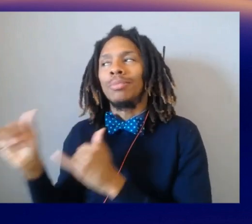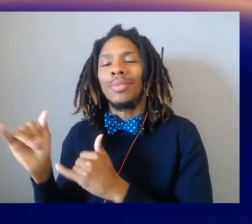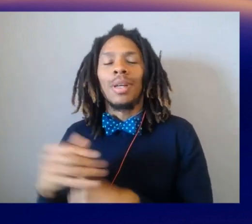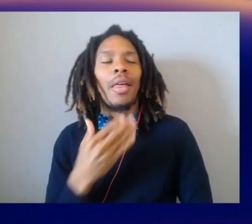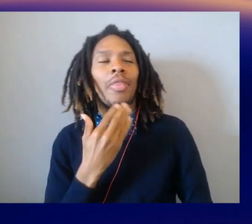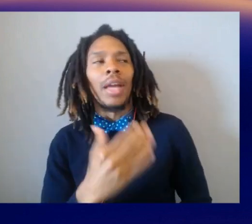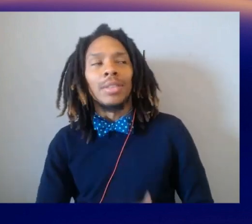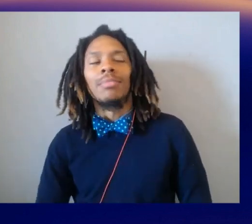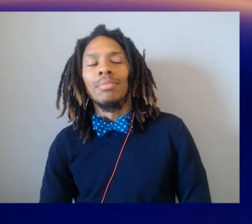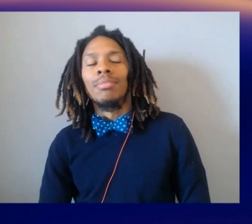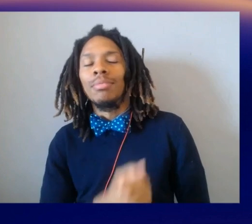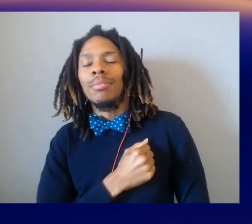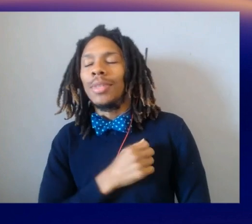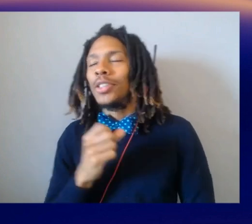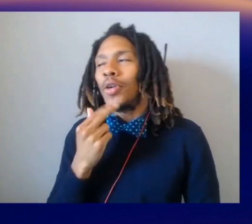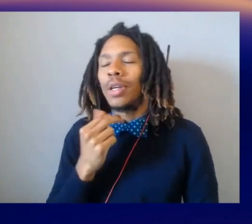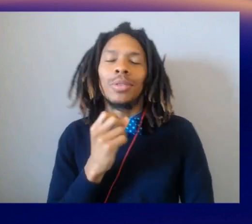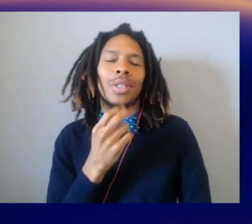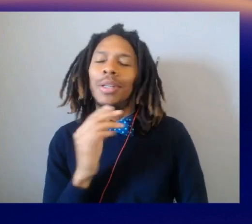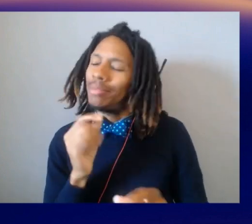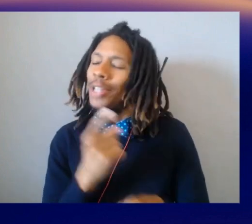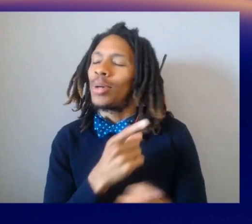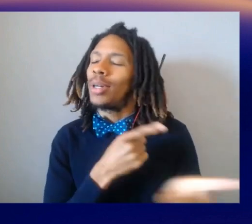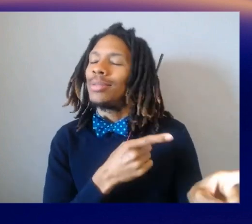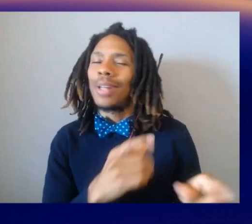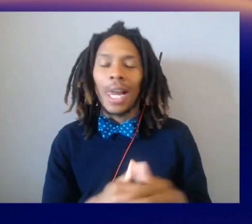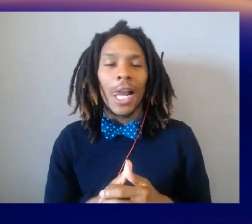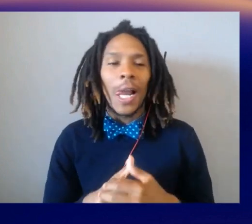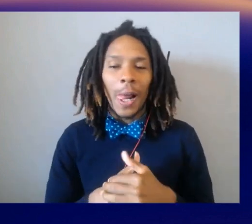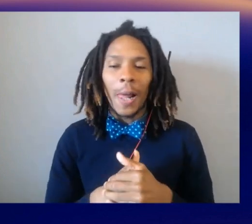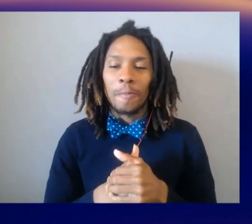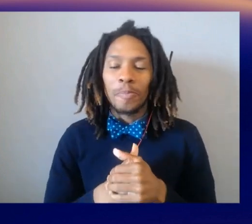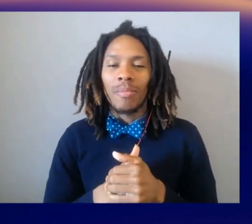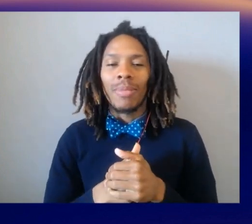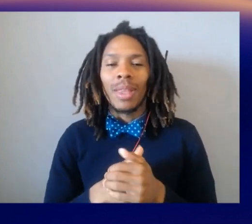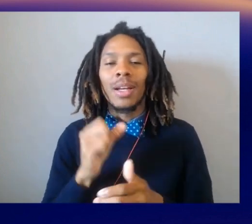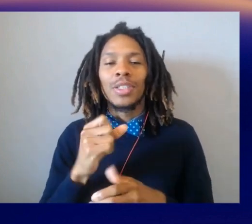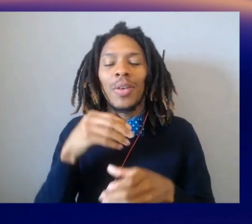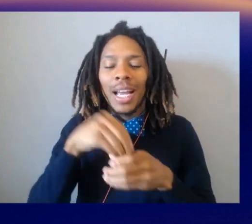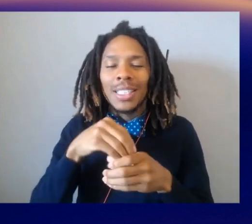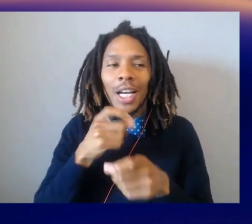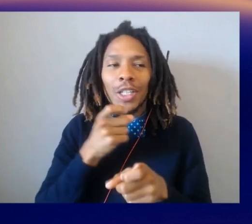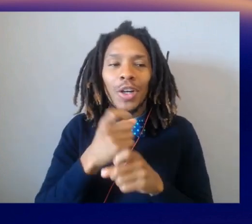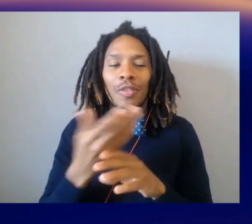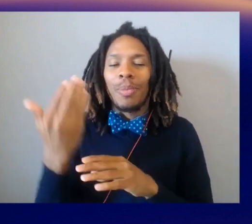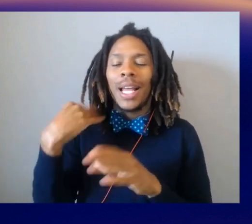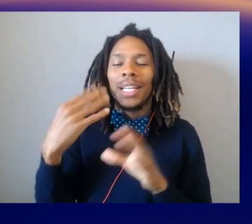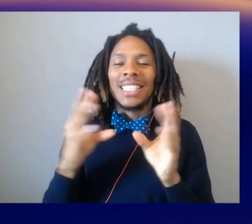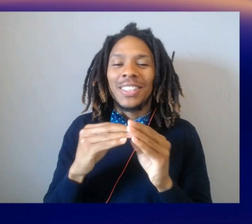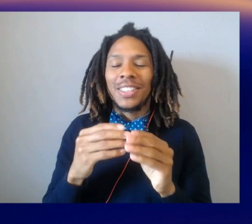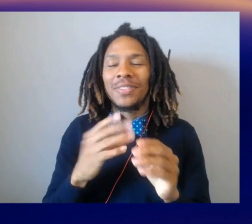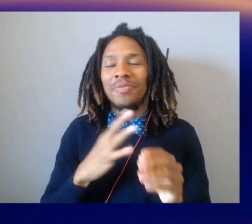So cute. That's right. Little inside joke from our last session. It was great. So we're here today to talk